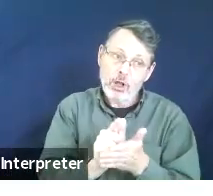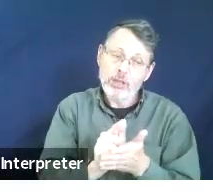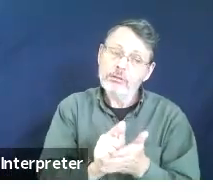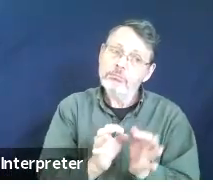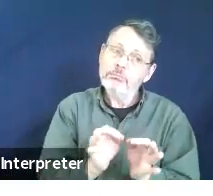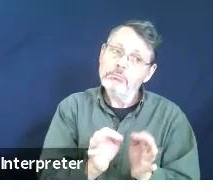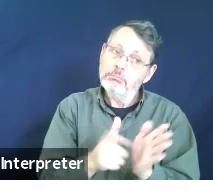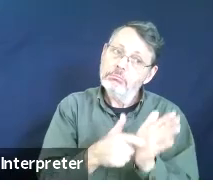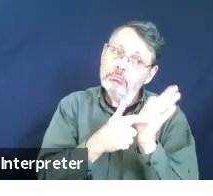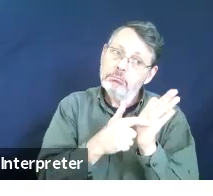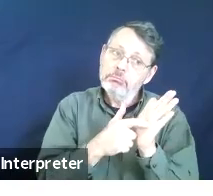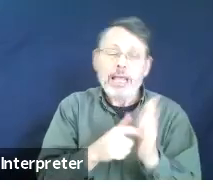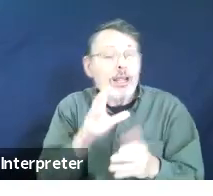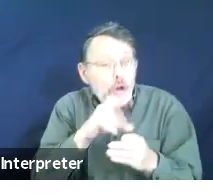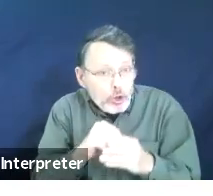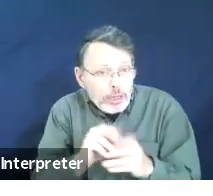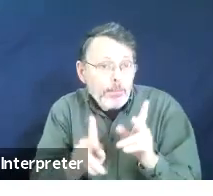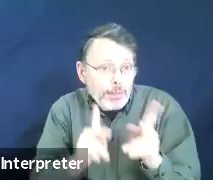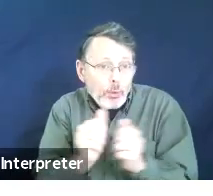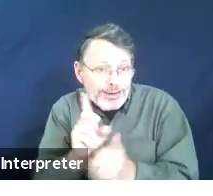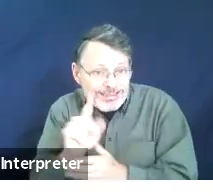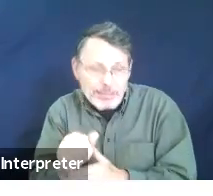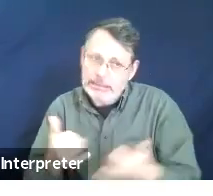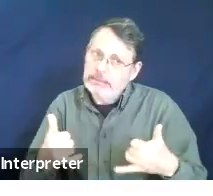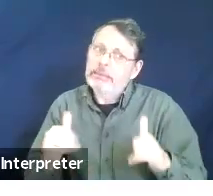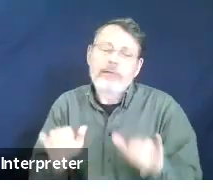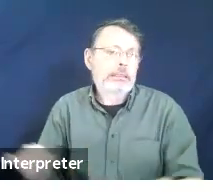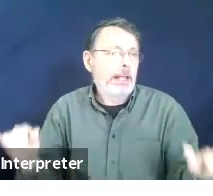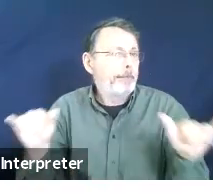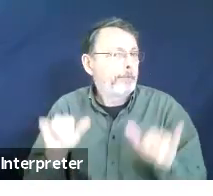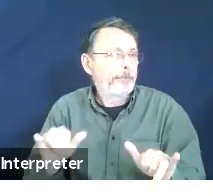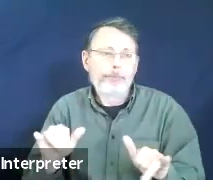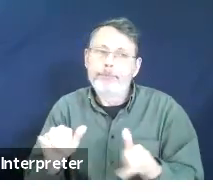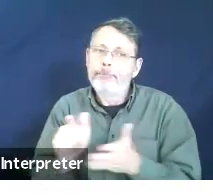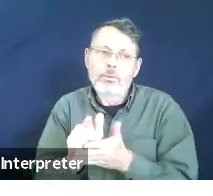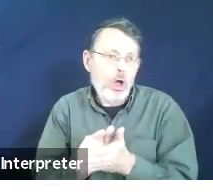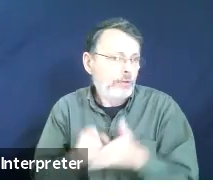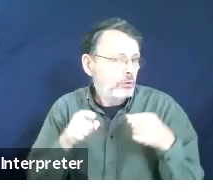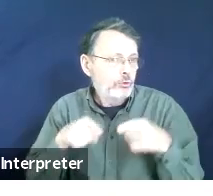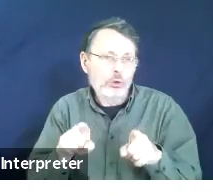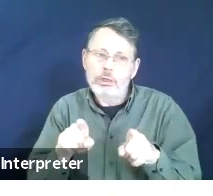related to persons with disabilities remain in effect during emergencies and cannot be waived.